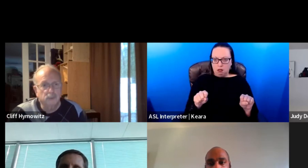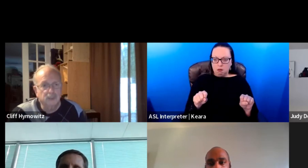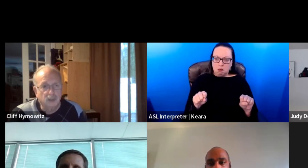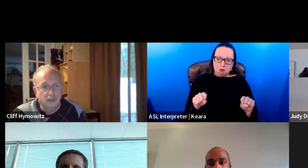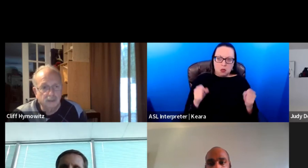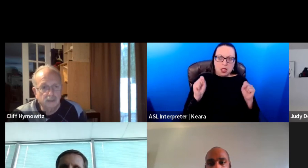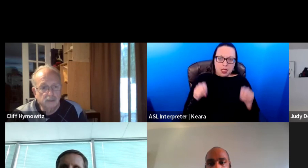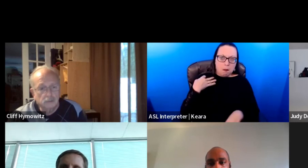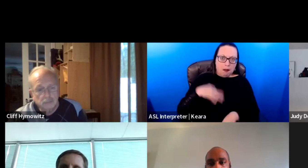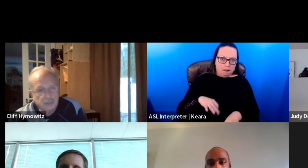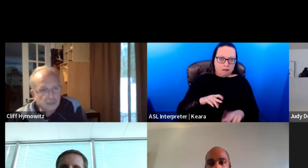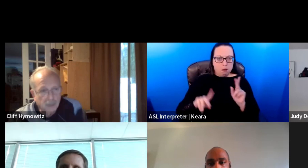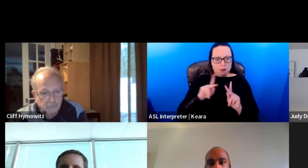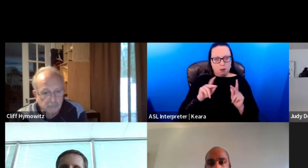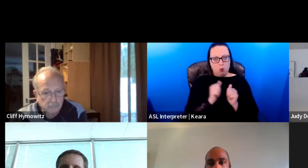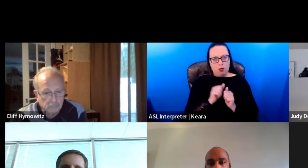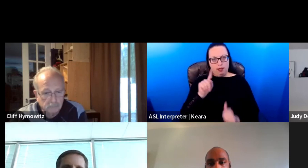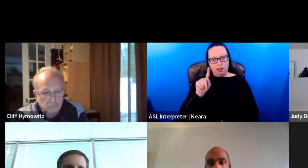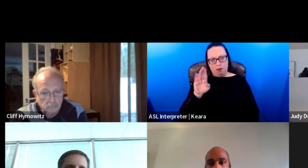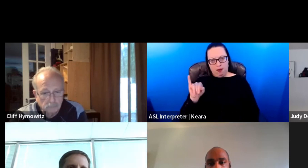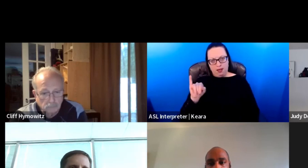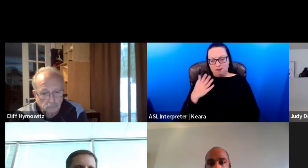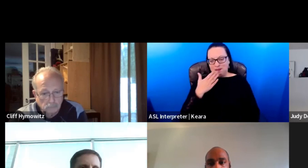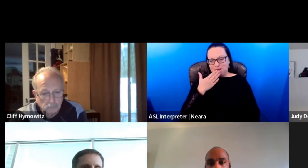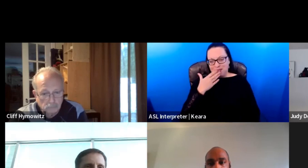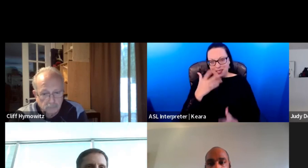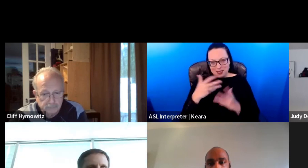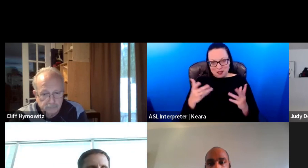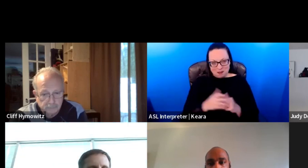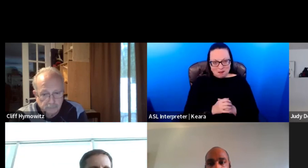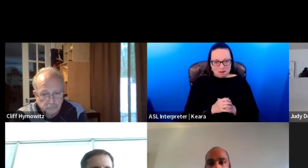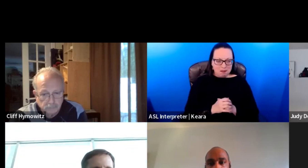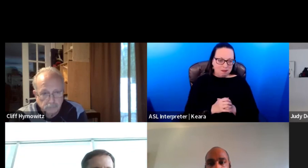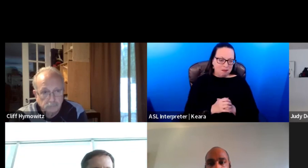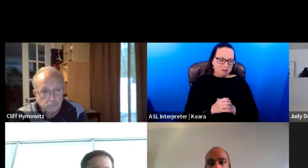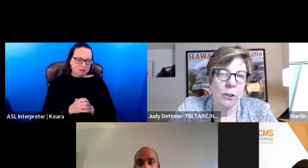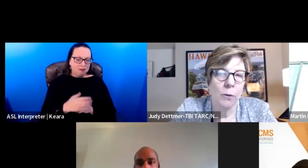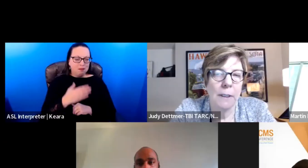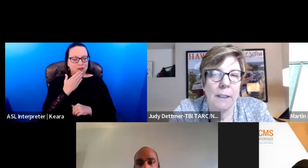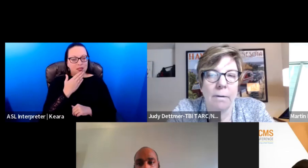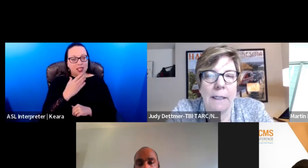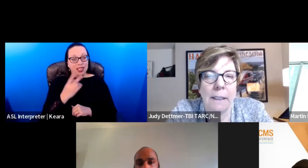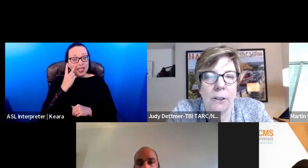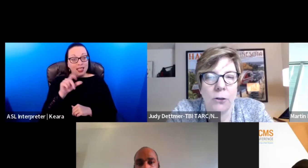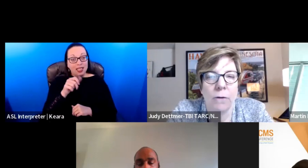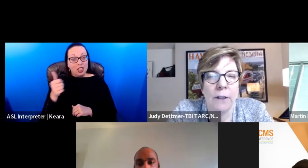with TBI. So thanks a lot. Judy Dettmer: Thanks, Cliff. There is another question. Do you believe that the issue of